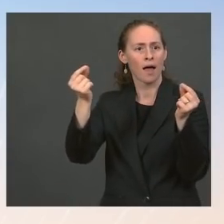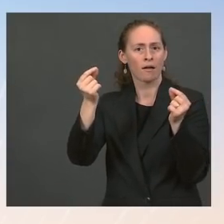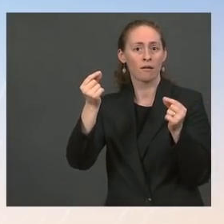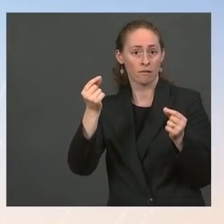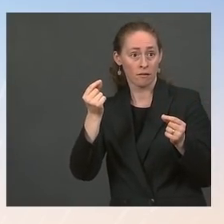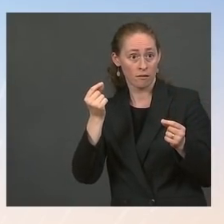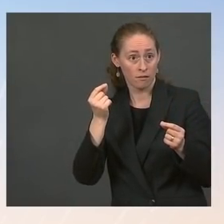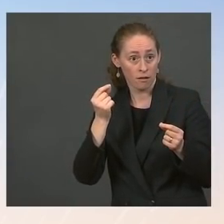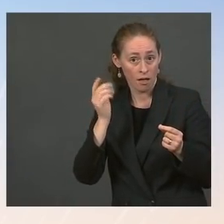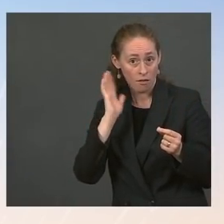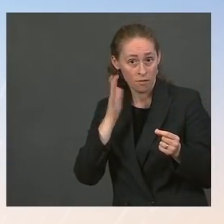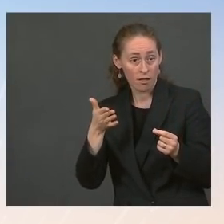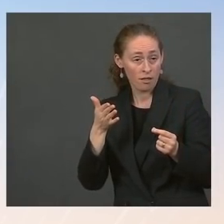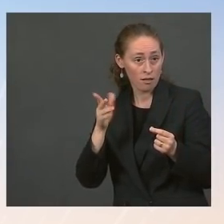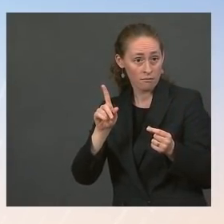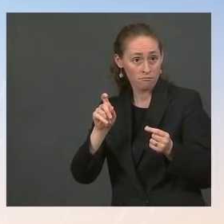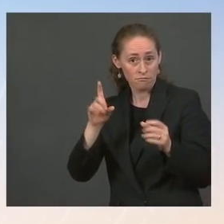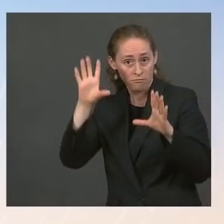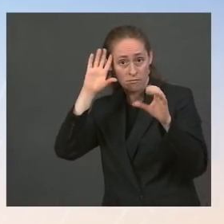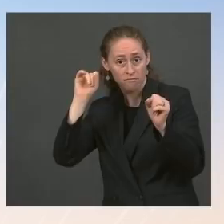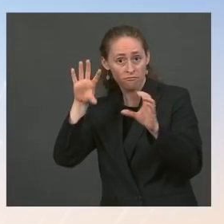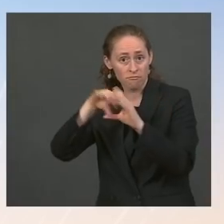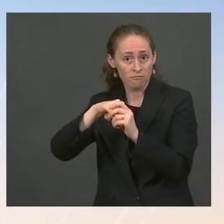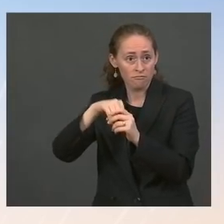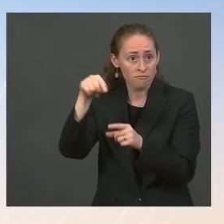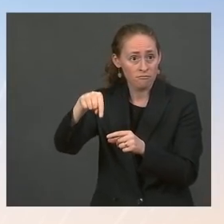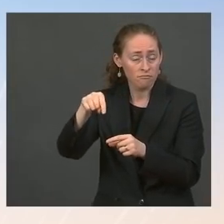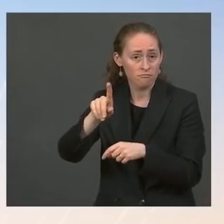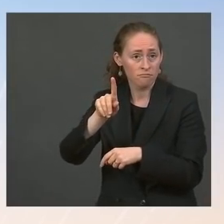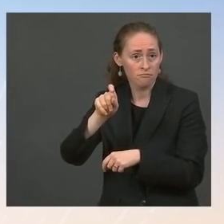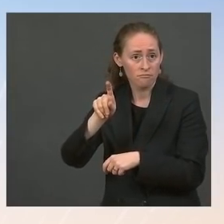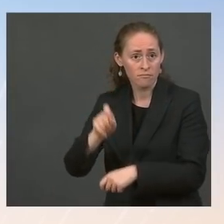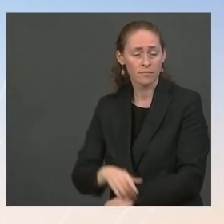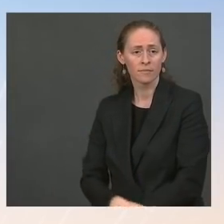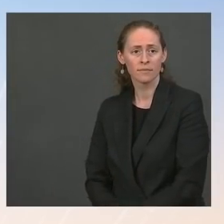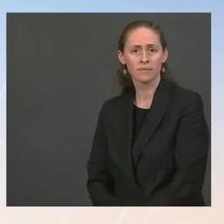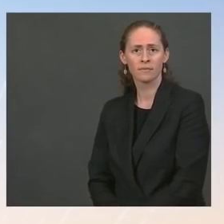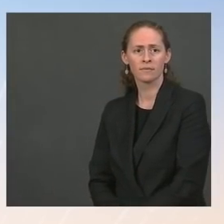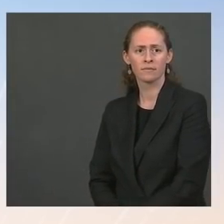when it comes to strengthening U.S.-Japan ties? Ms. Psaki: I think he's hoping that he will bring his commitment